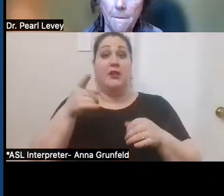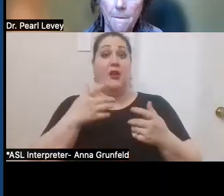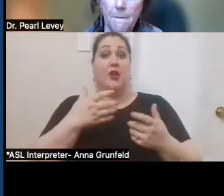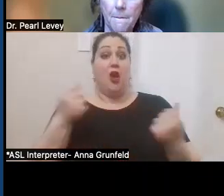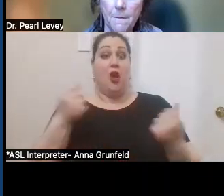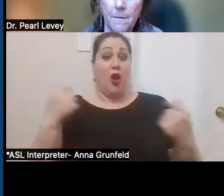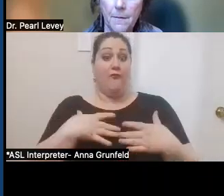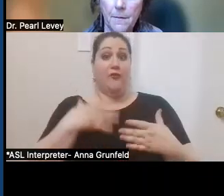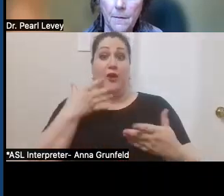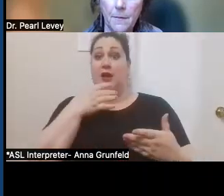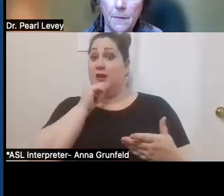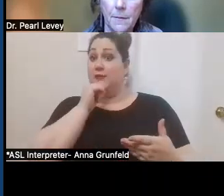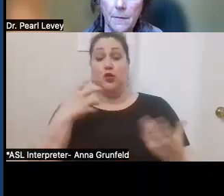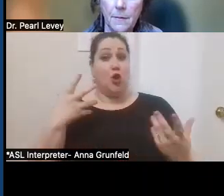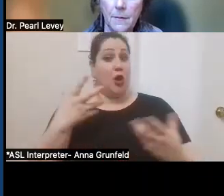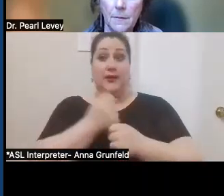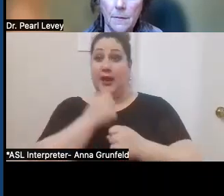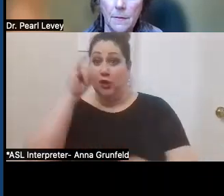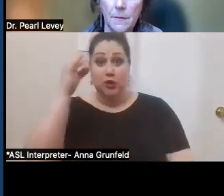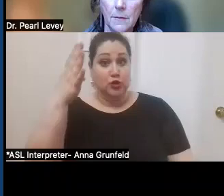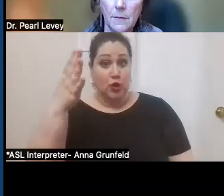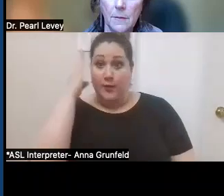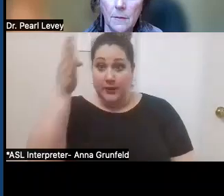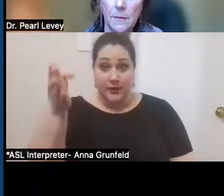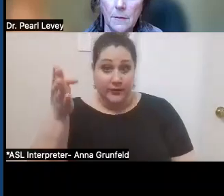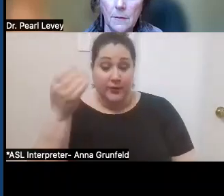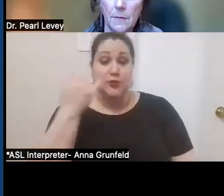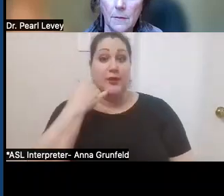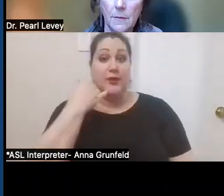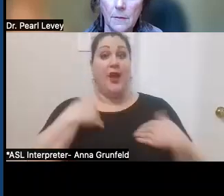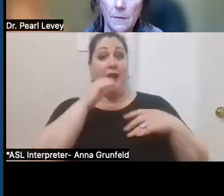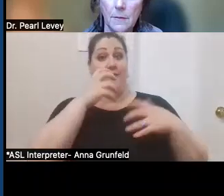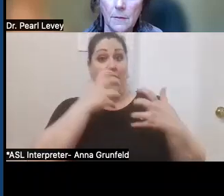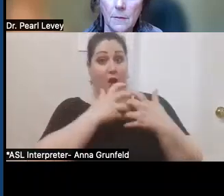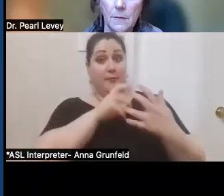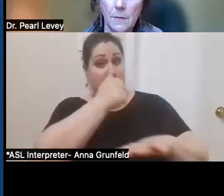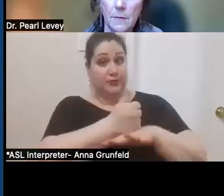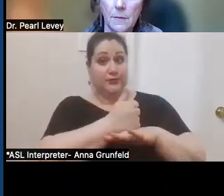And I suspect that, you know, you saw that,